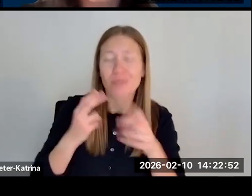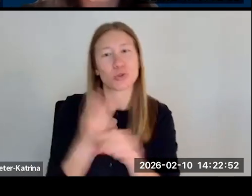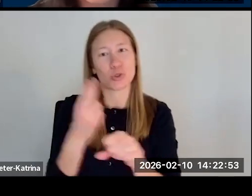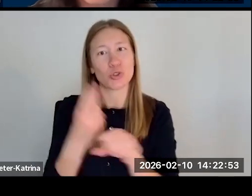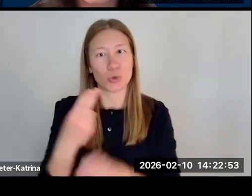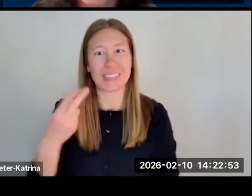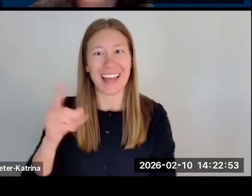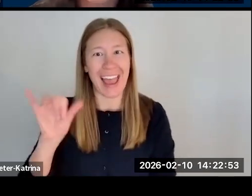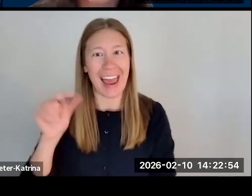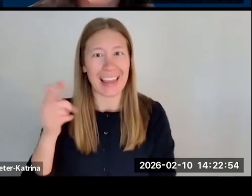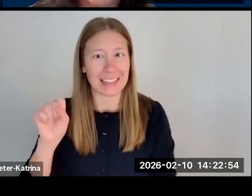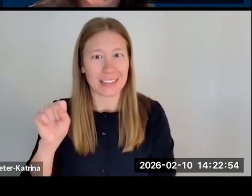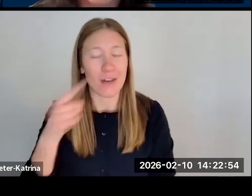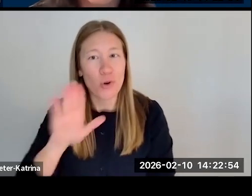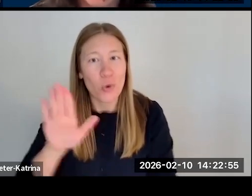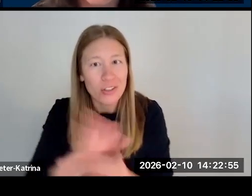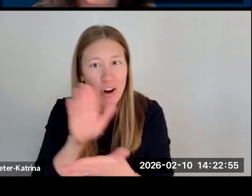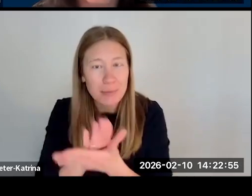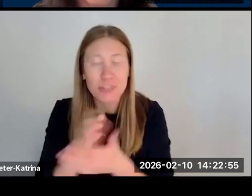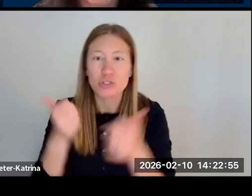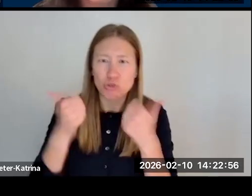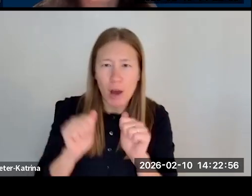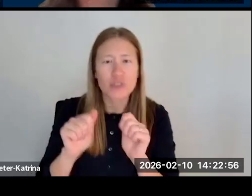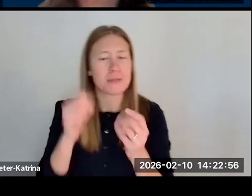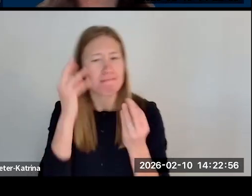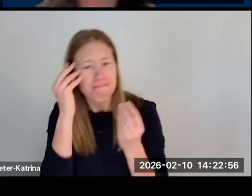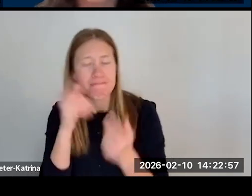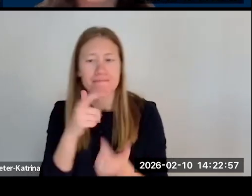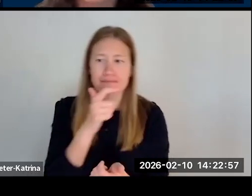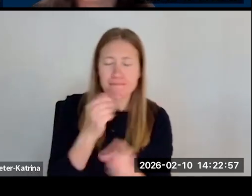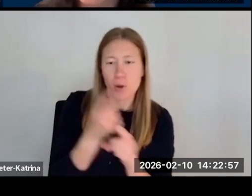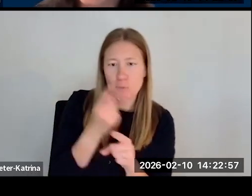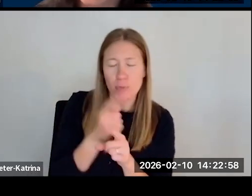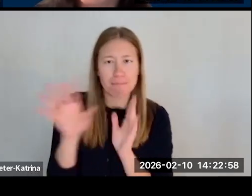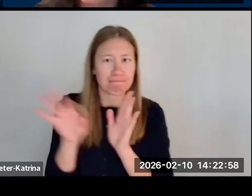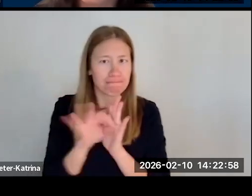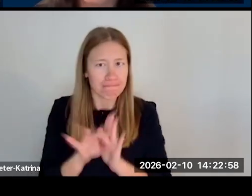Try to be intentional about your heading structure so that they form a clear